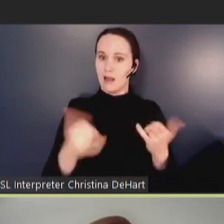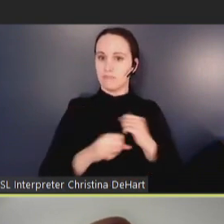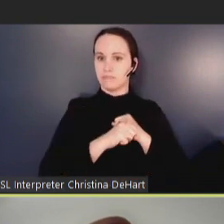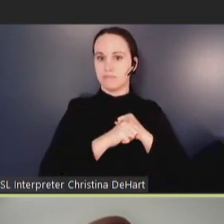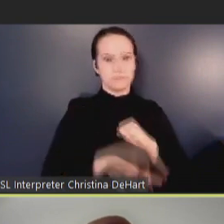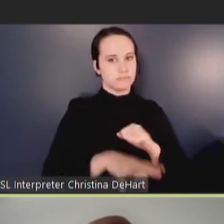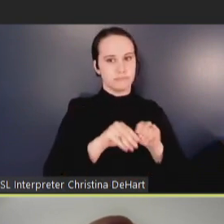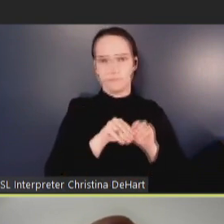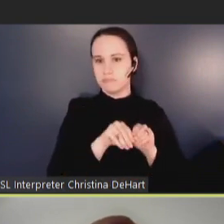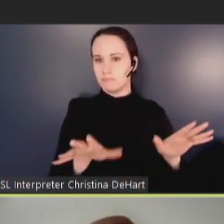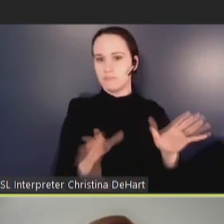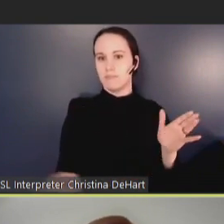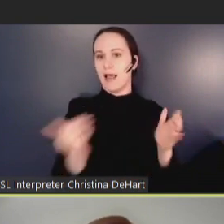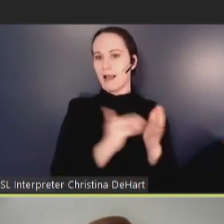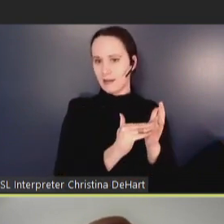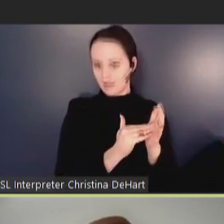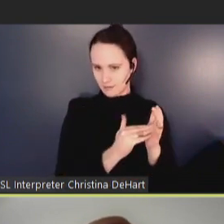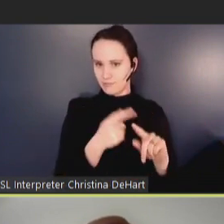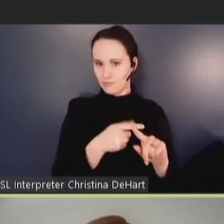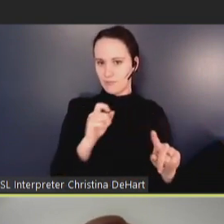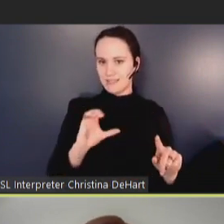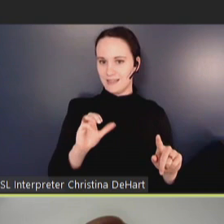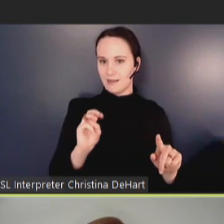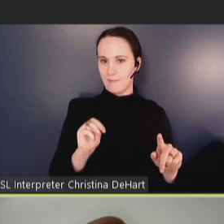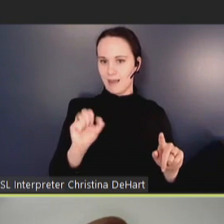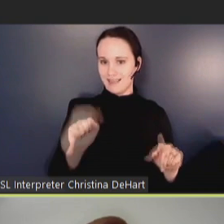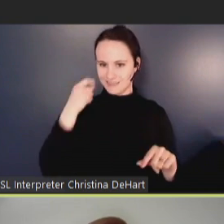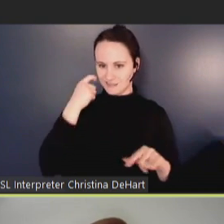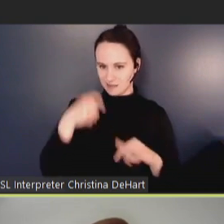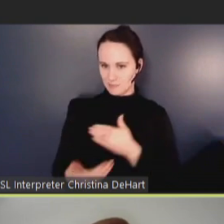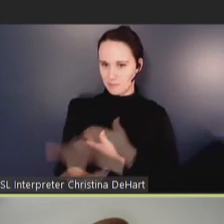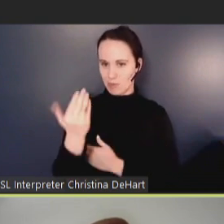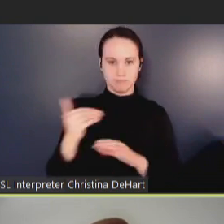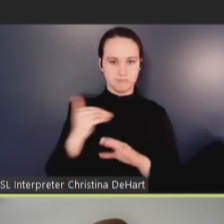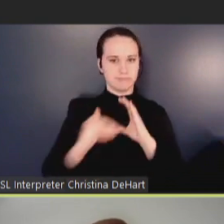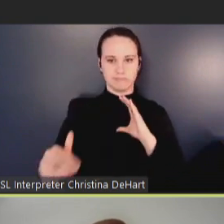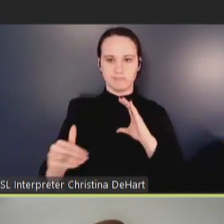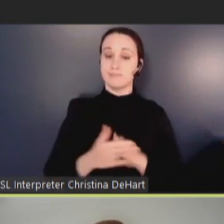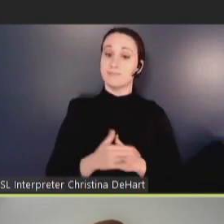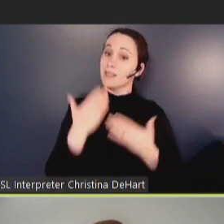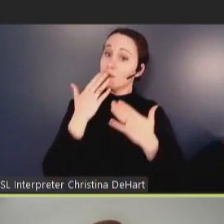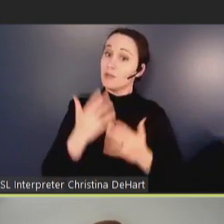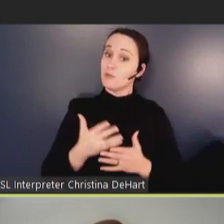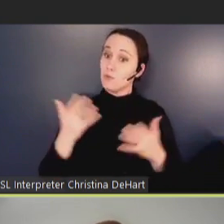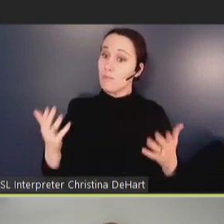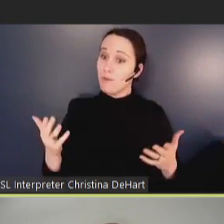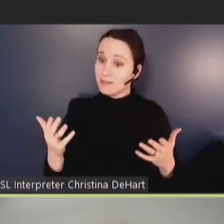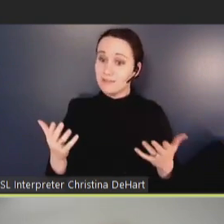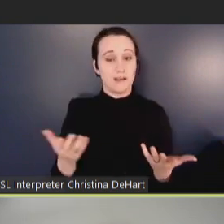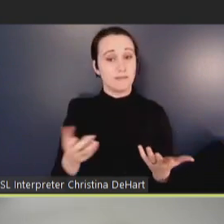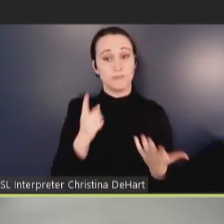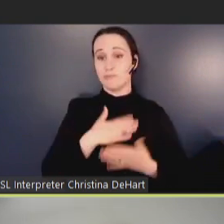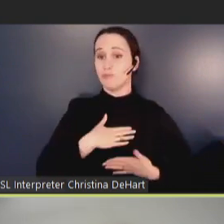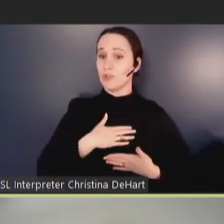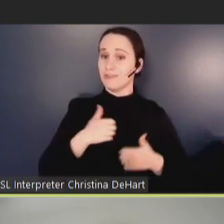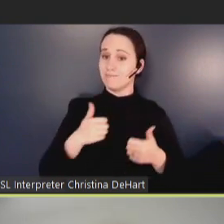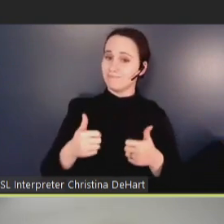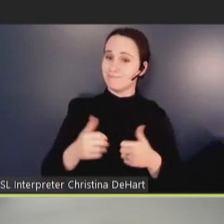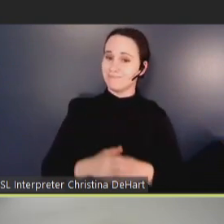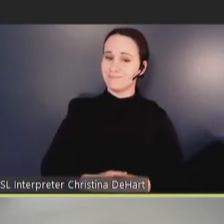again from CMS this morning. So, thank you very much, and really appreciate it.